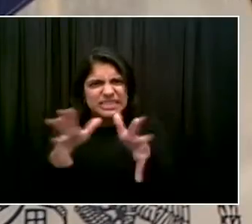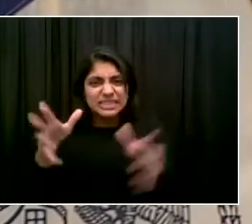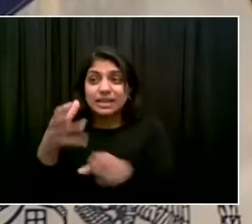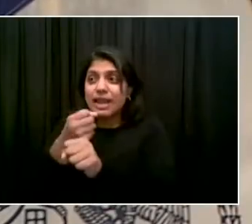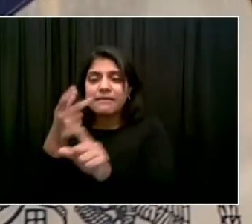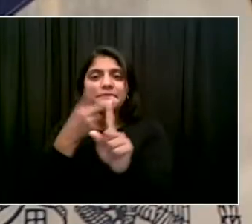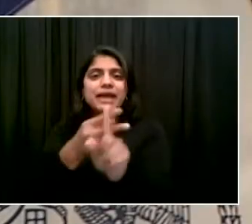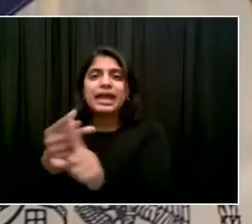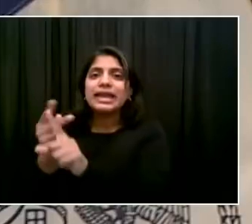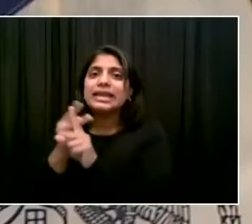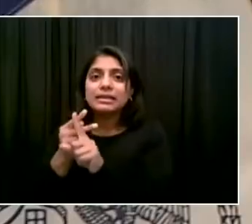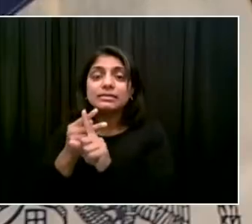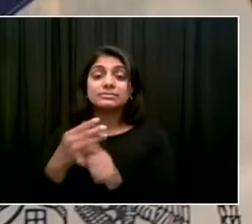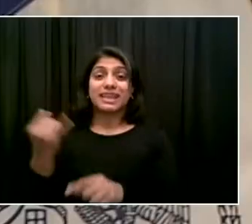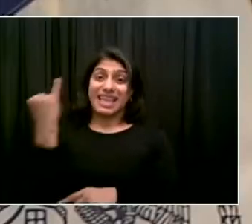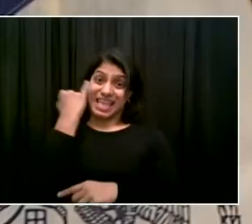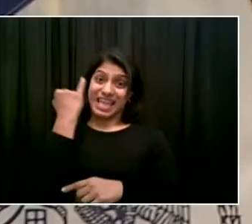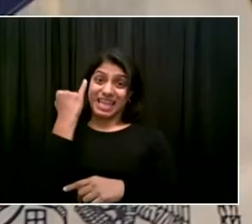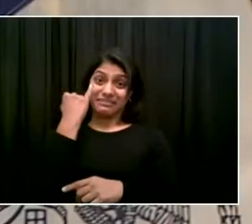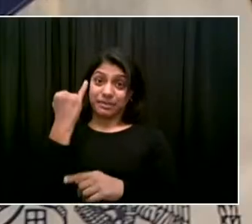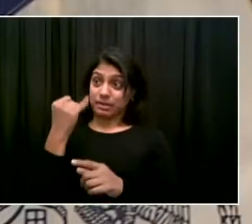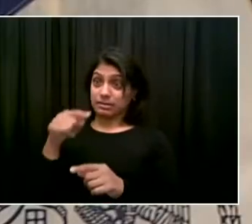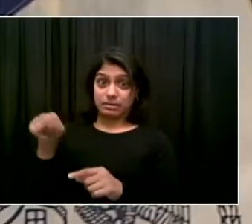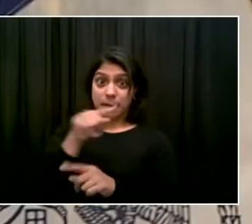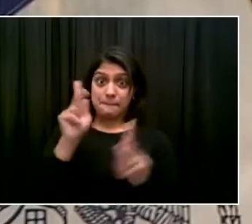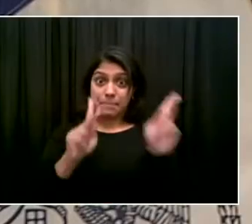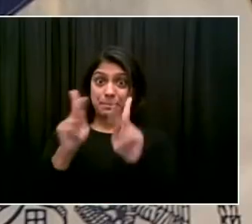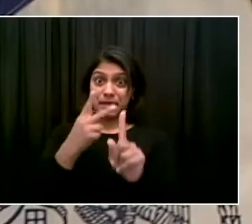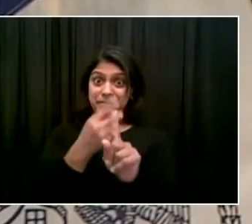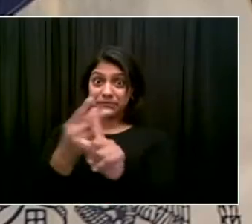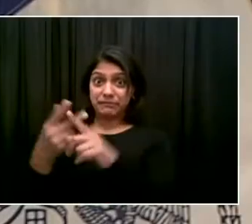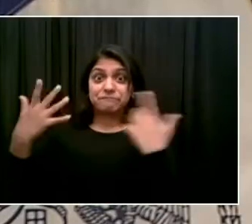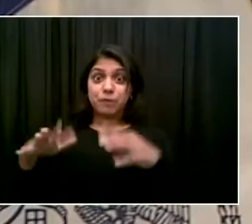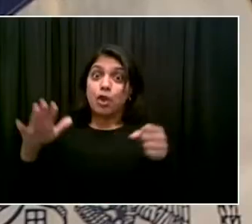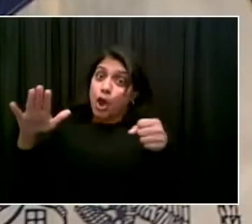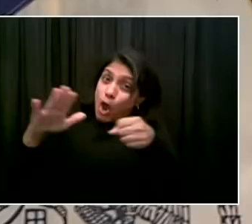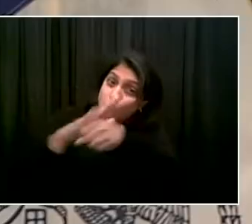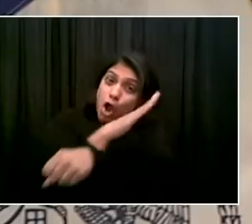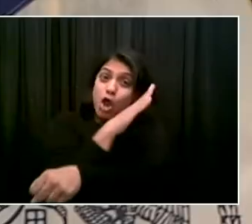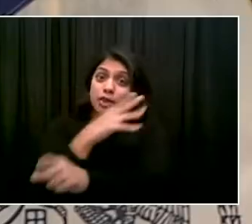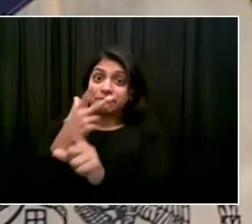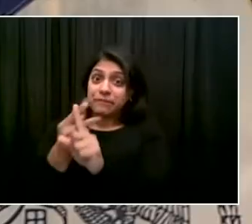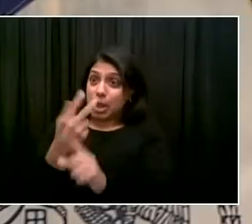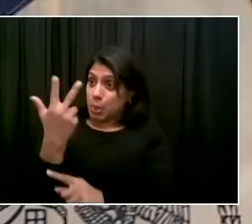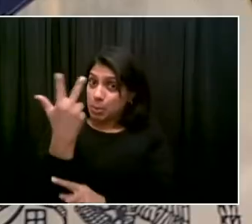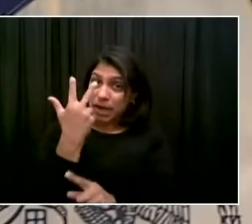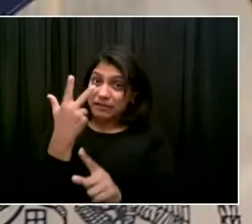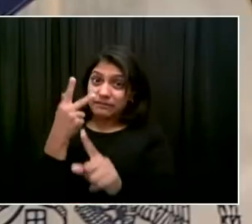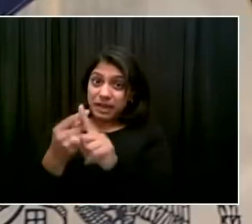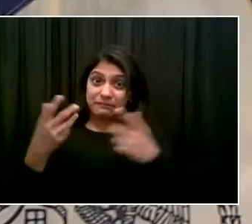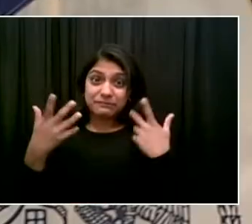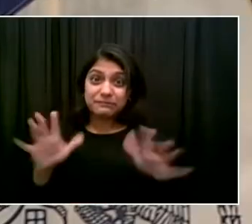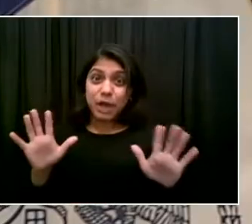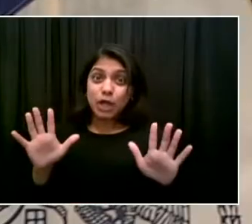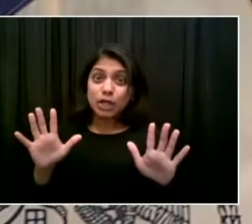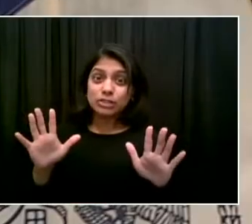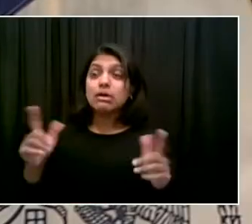BE REALLY CLEAR, IT'S ALWAYS ABOUT VCIACNATION. PEOPLE ARE VACCINATED, PEOPLE GET THOSE